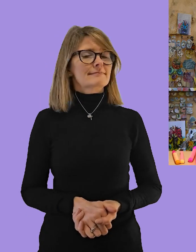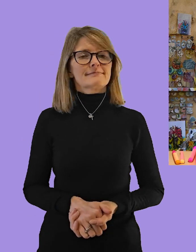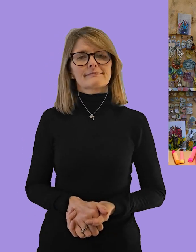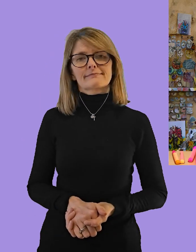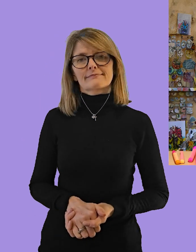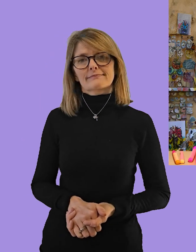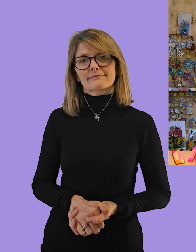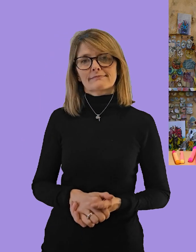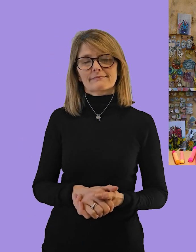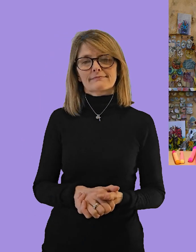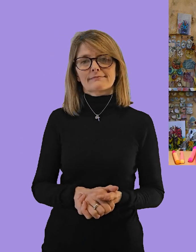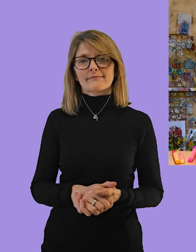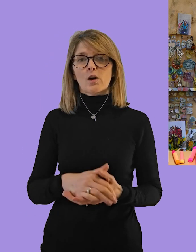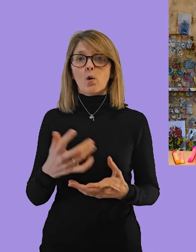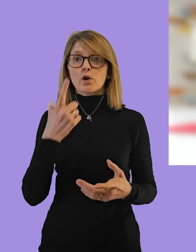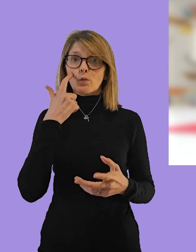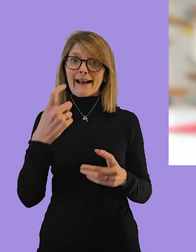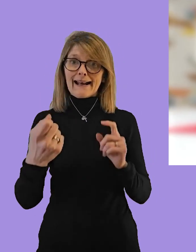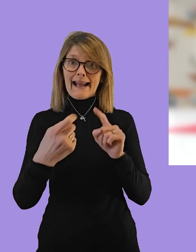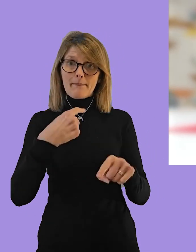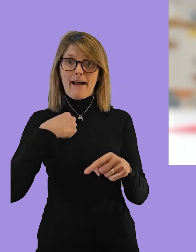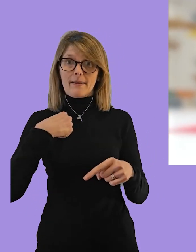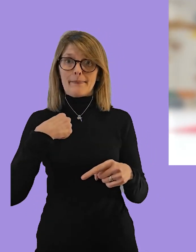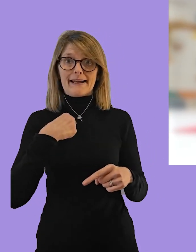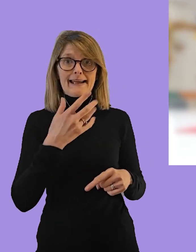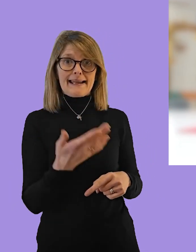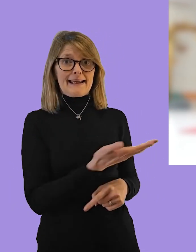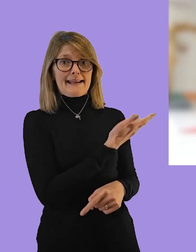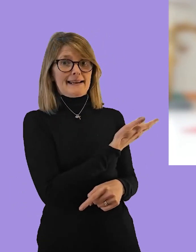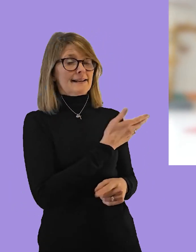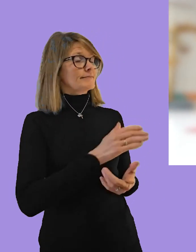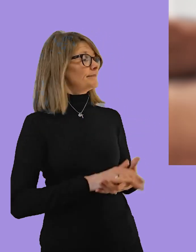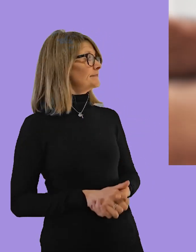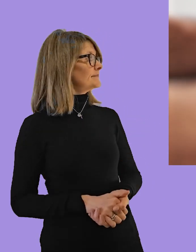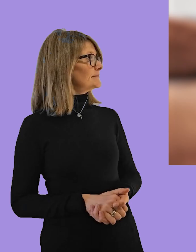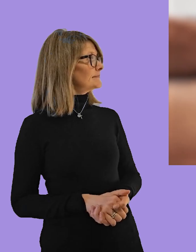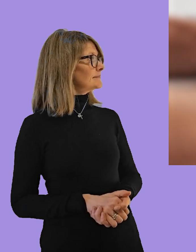Alternatively, email me at saifur.valli@oneplaceeast.org.